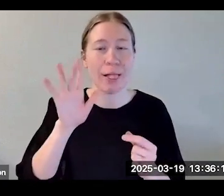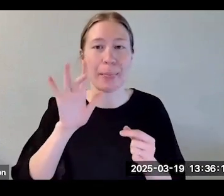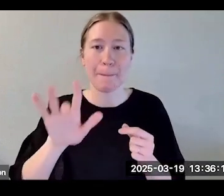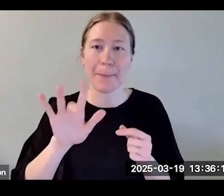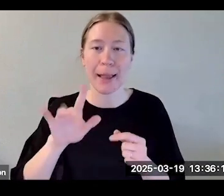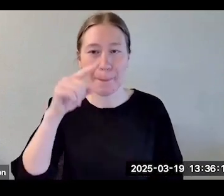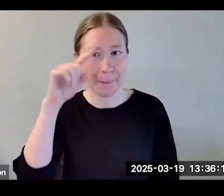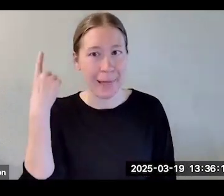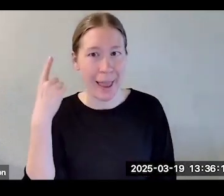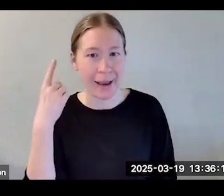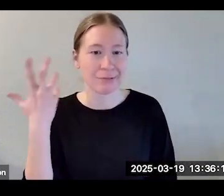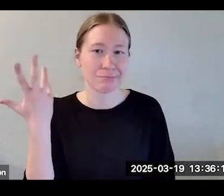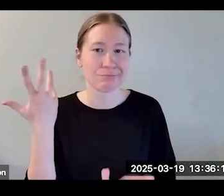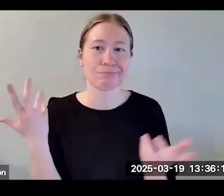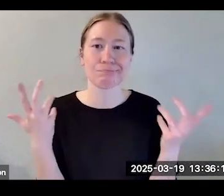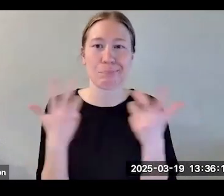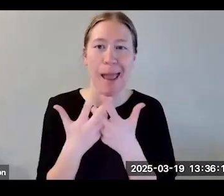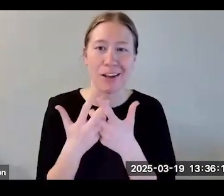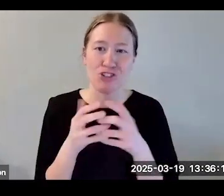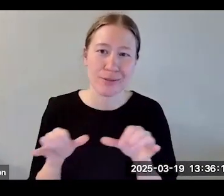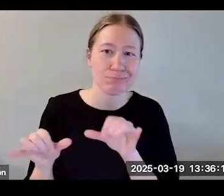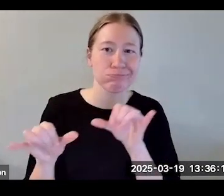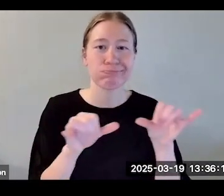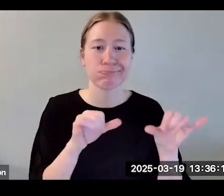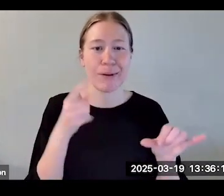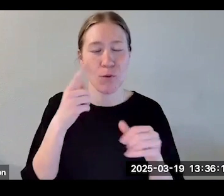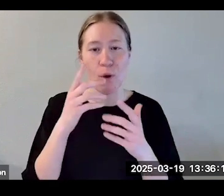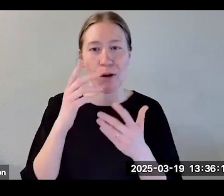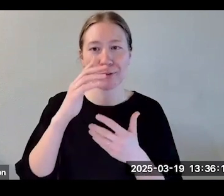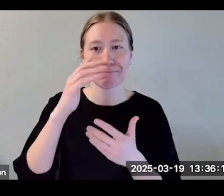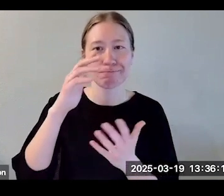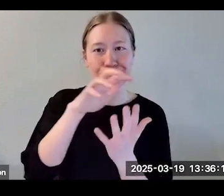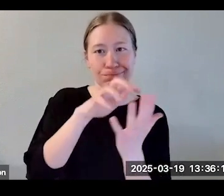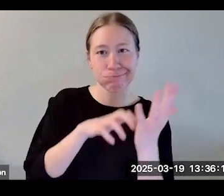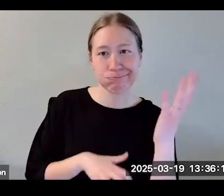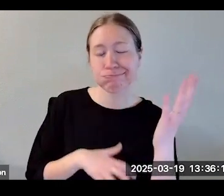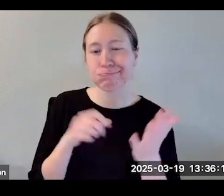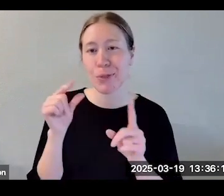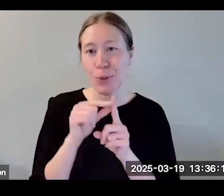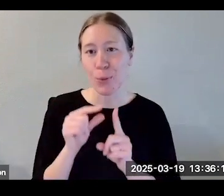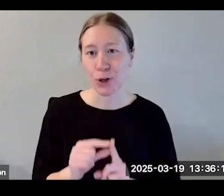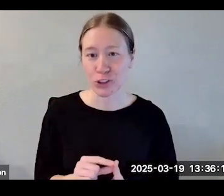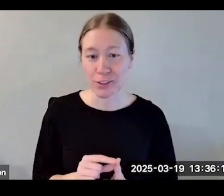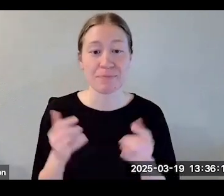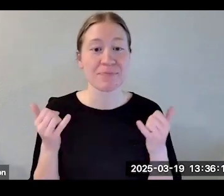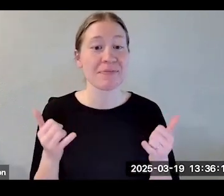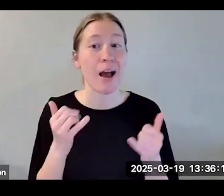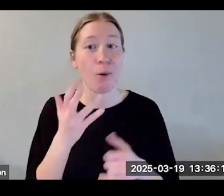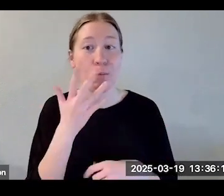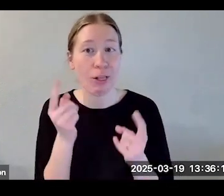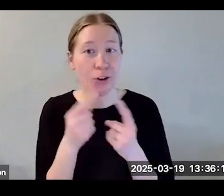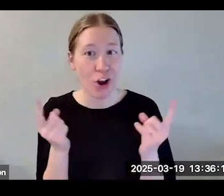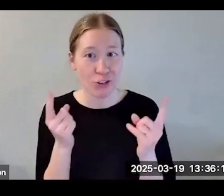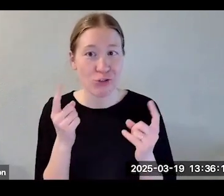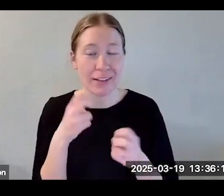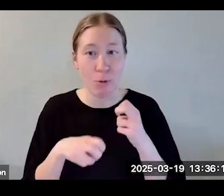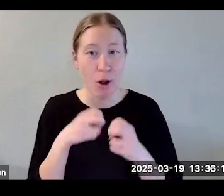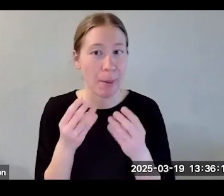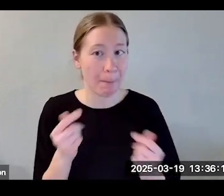just to match the rest of the document here. So we've fixed up the color contrast issue, but there's another issue